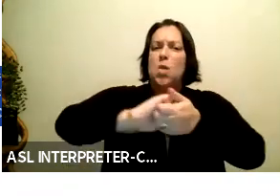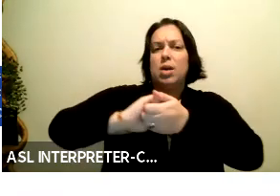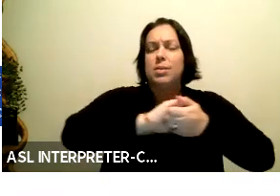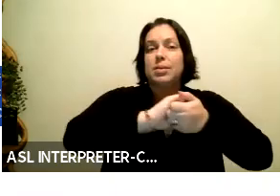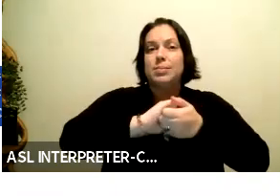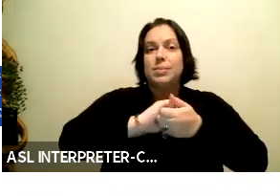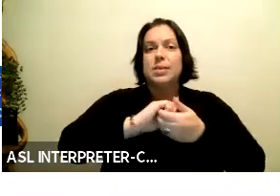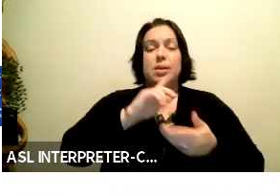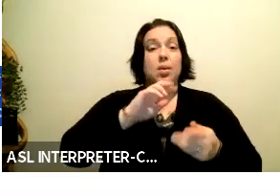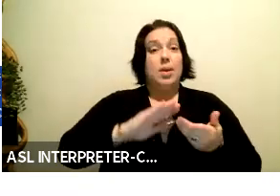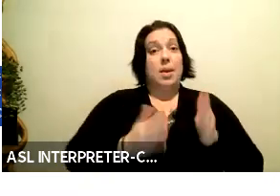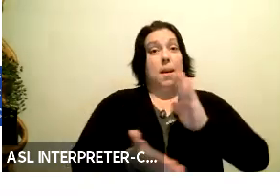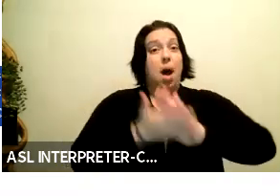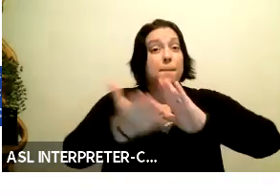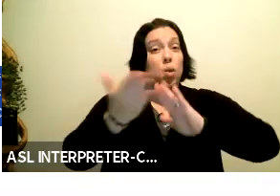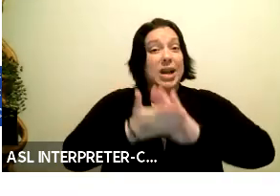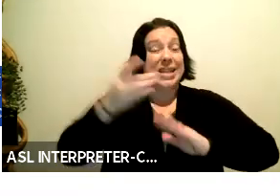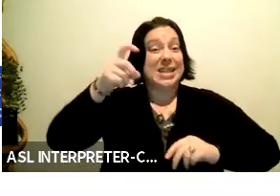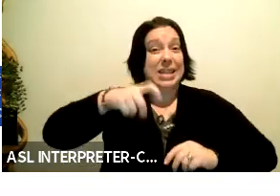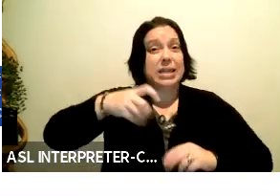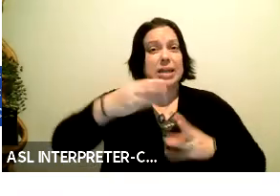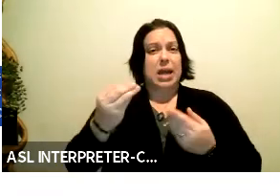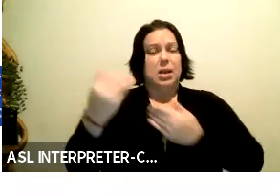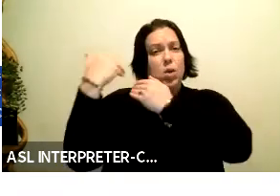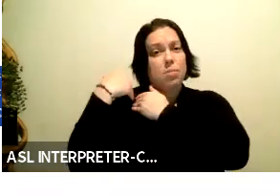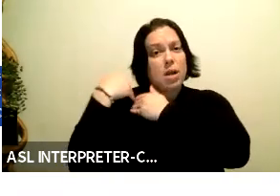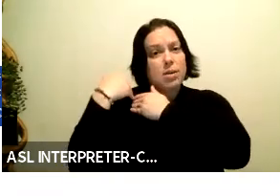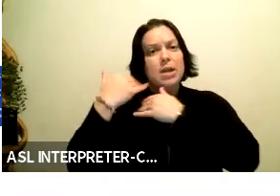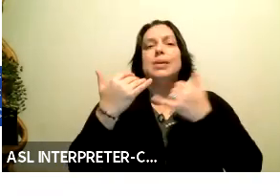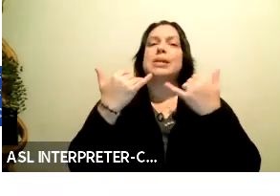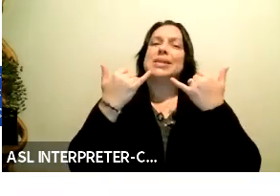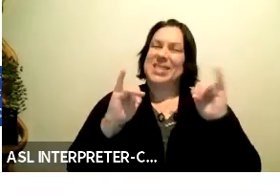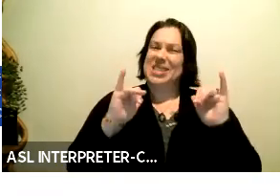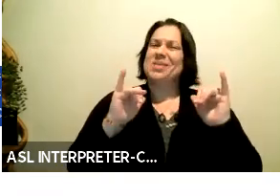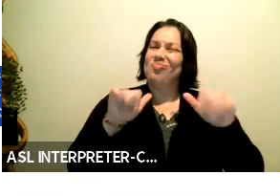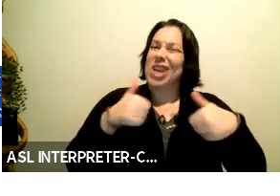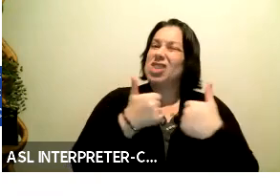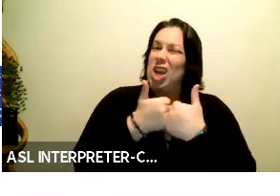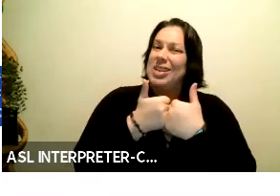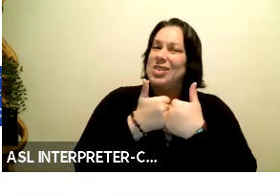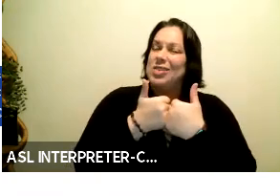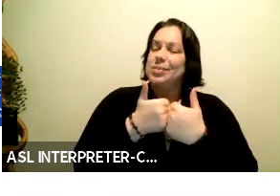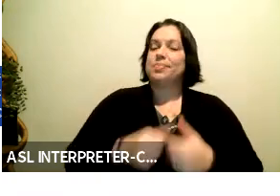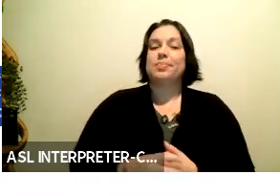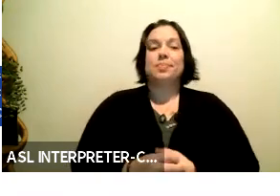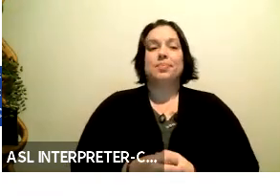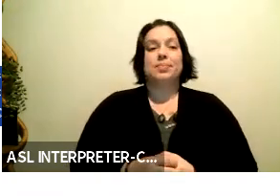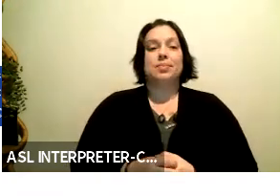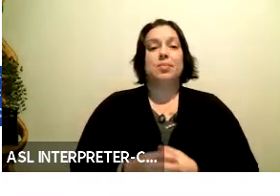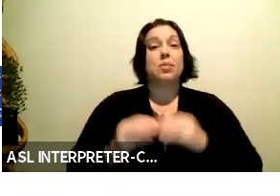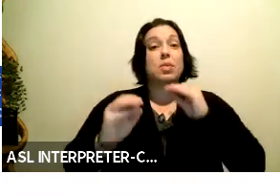access and functional needs responsibilities is still challenging. Fixing fault lines like